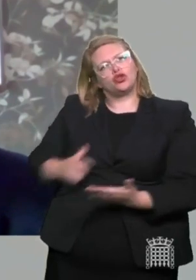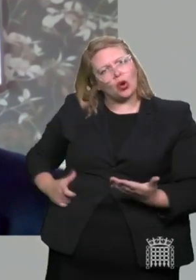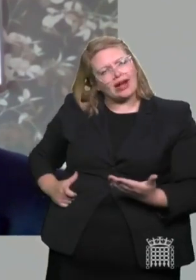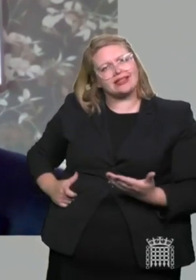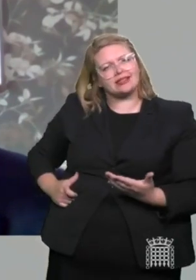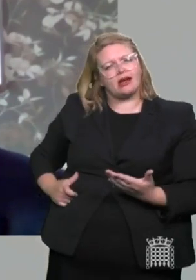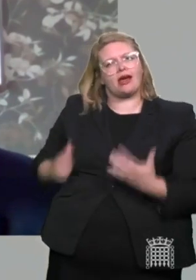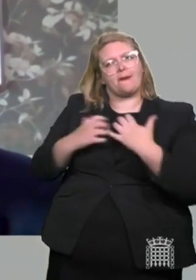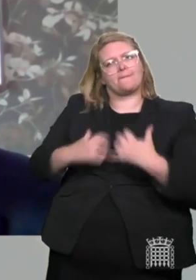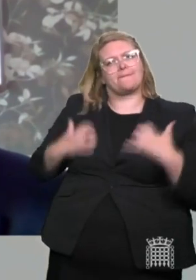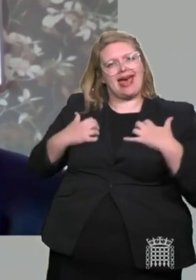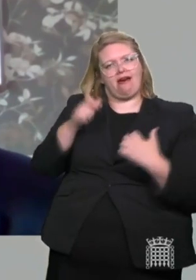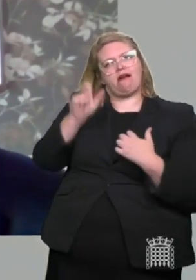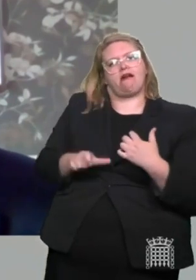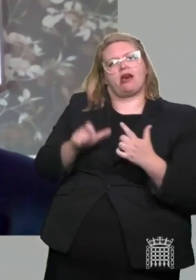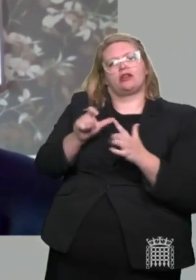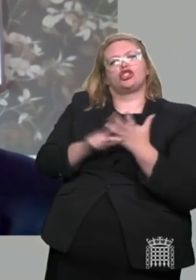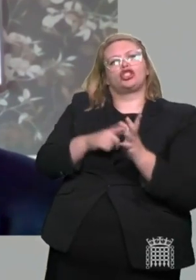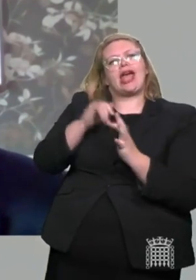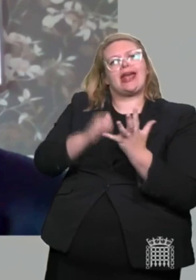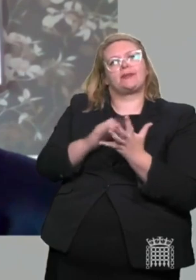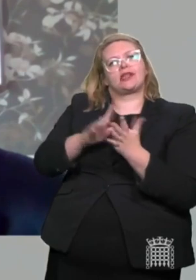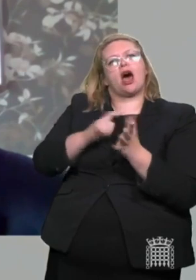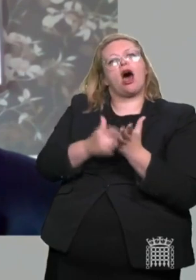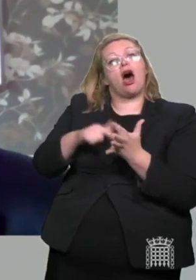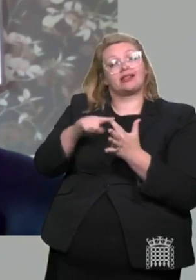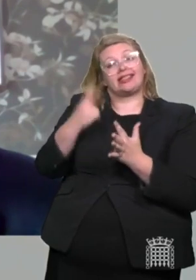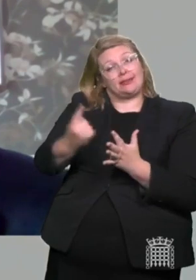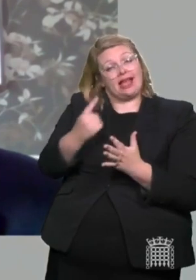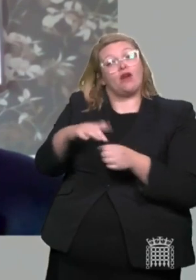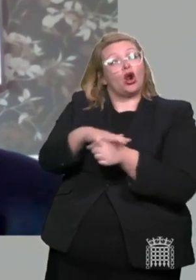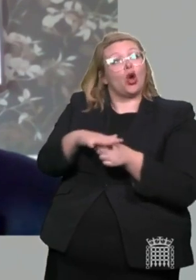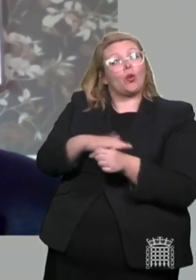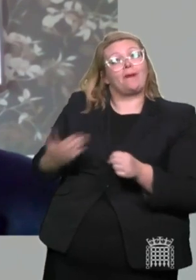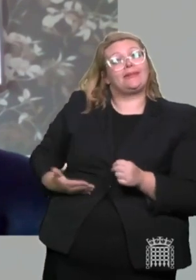James Hart? Like me, James is a local businessman and will shout out for our town